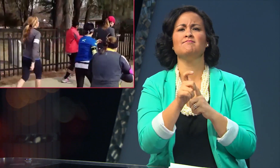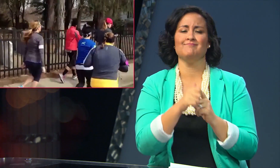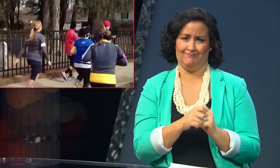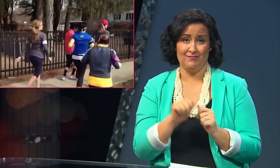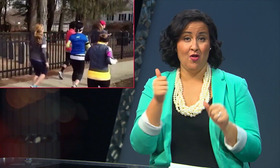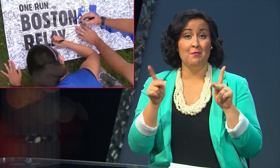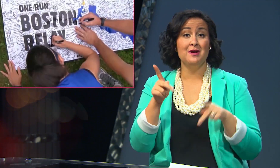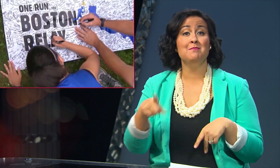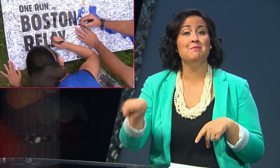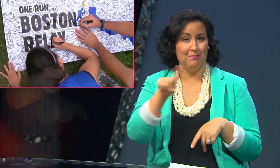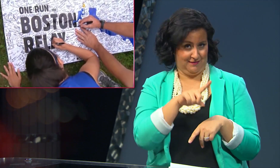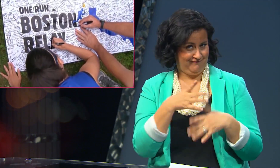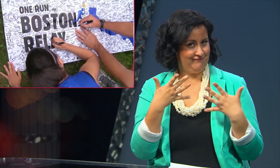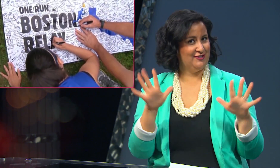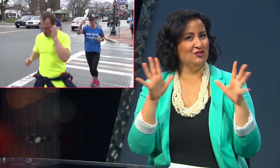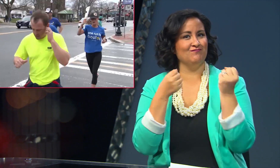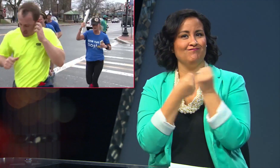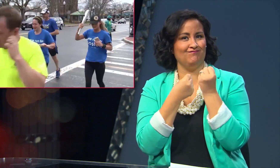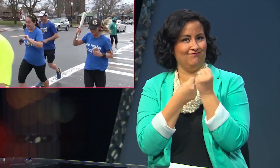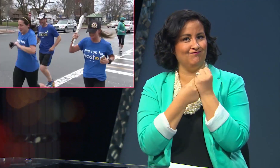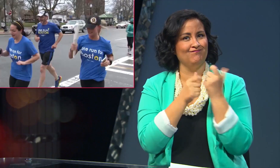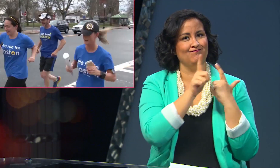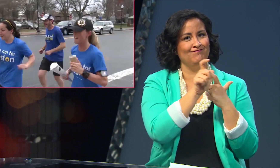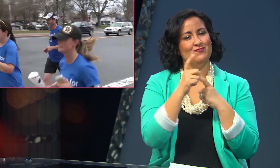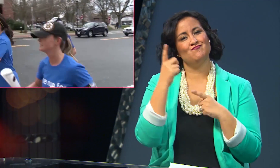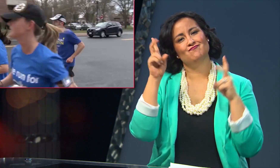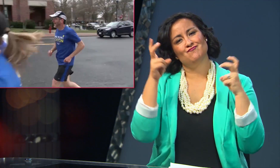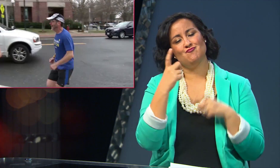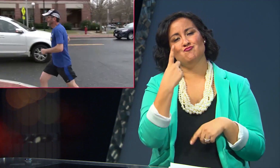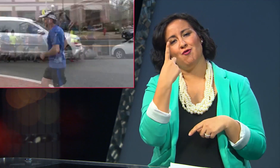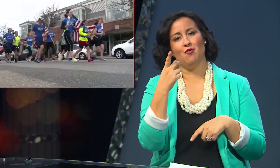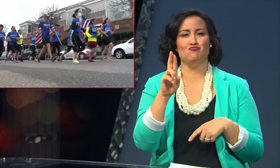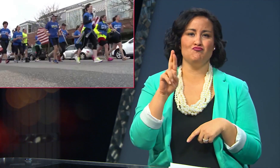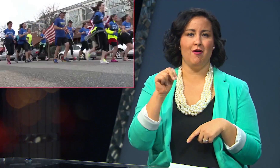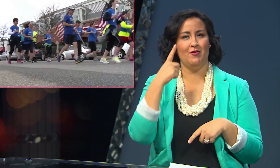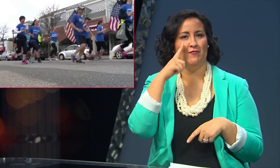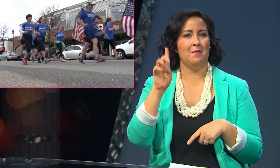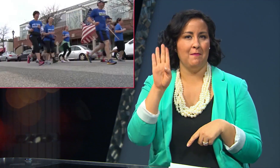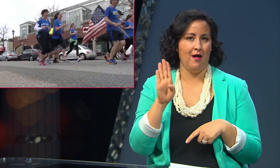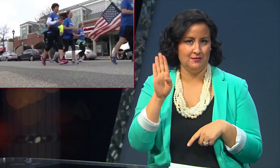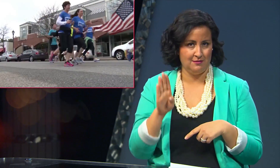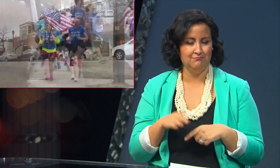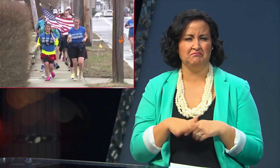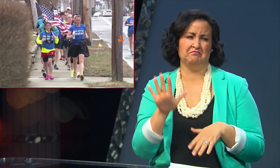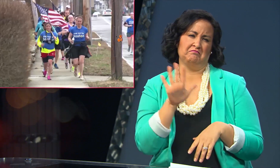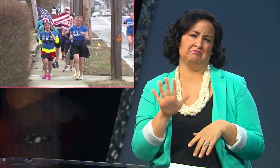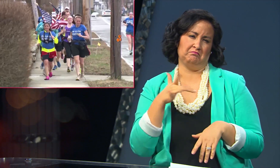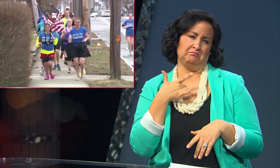OTHER SUPPORTERS JUST FINISHED THE ONE RUN FOR BOSTON MARATHON. ORGANIZERS ESTIMATED